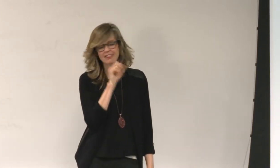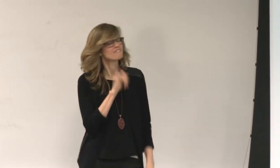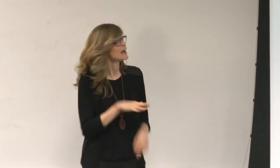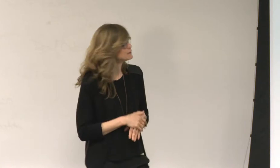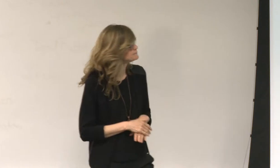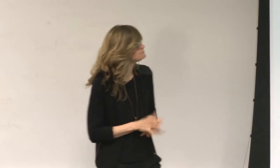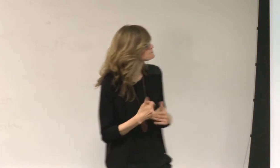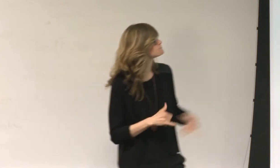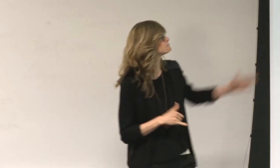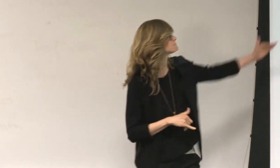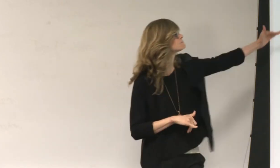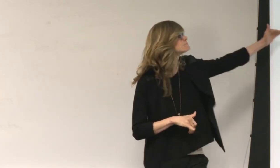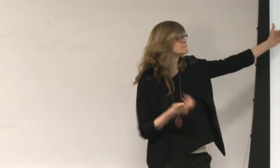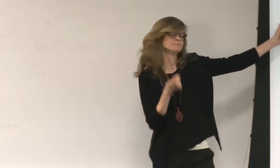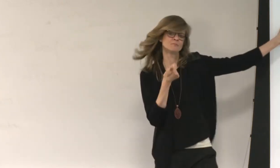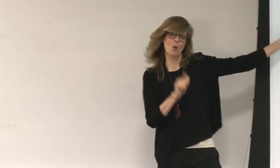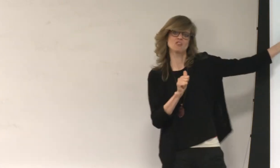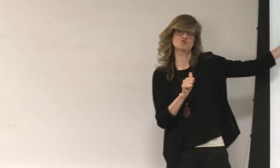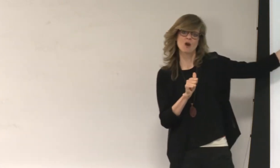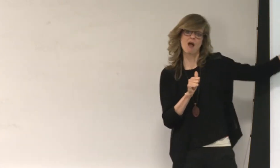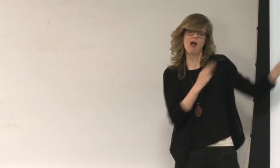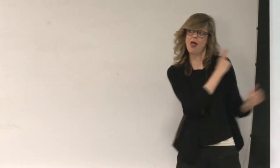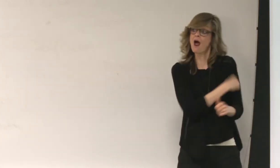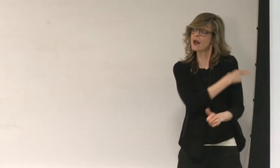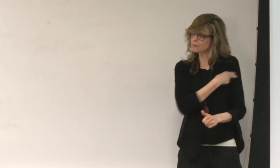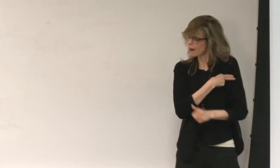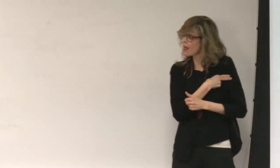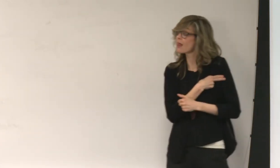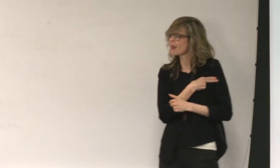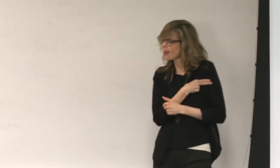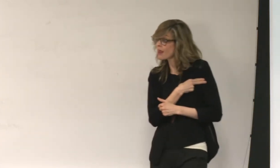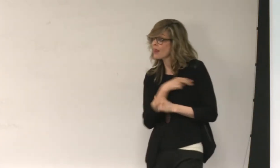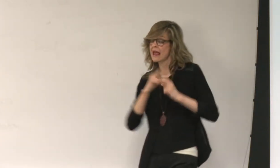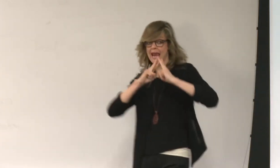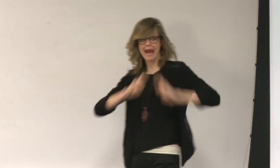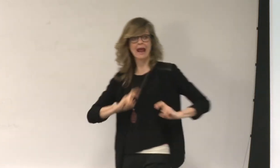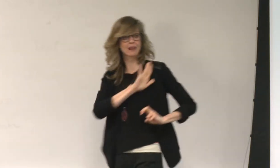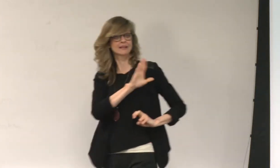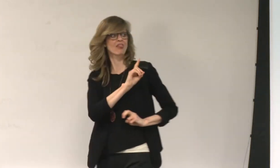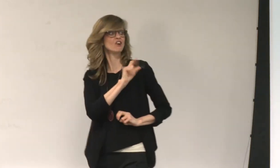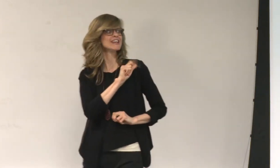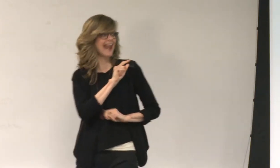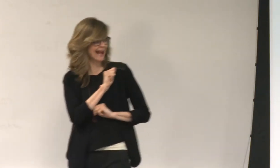AND I DIDN'T REALLY APPRECIATE THAT, I DIDN'T LIKE THAT. SO, I THEN WORKED AT A HOSPITAL,